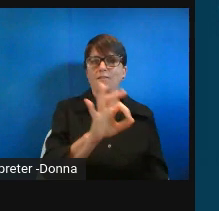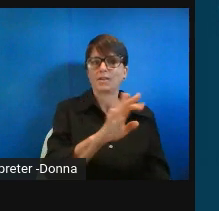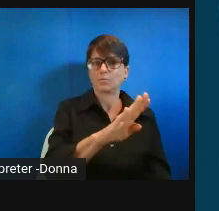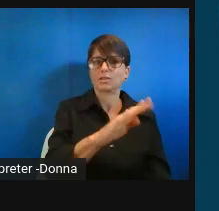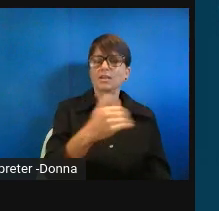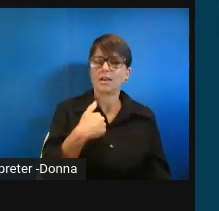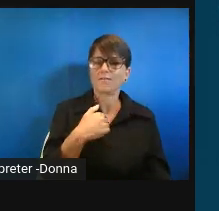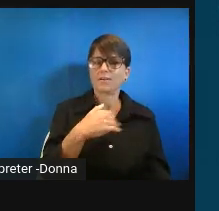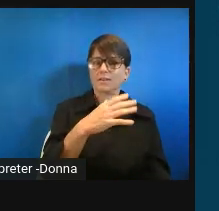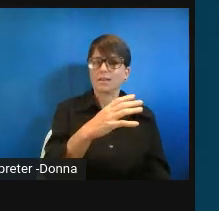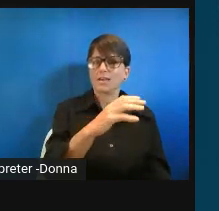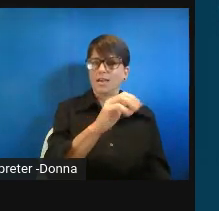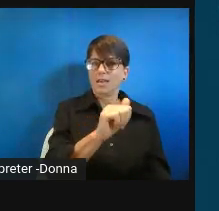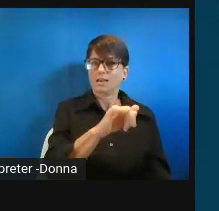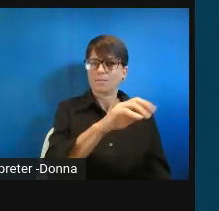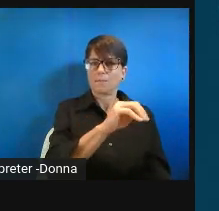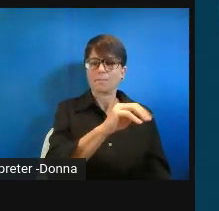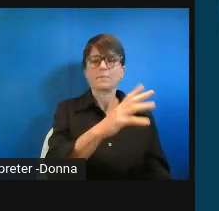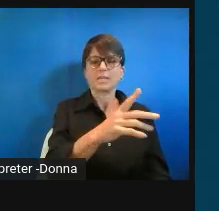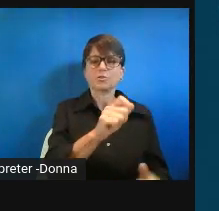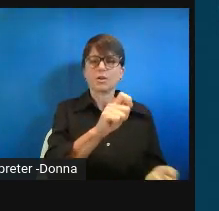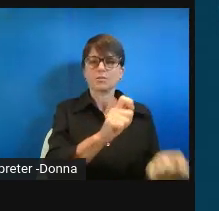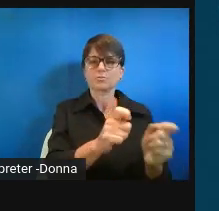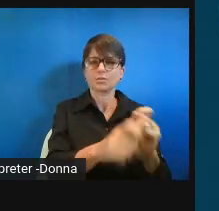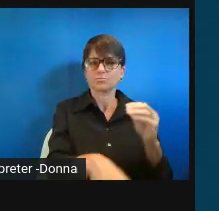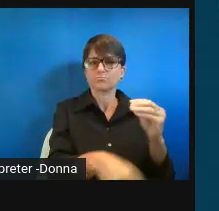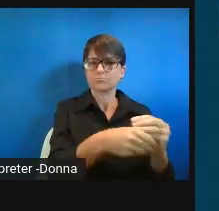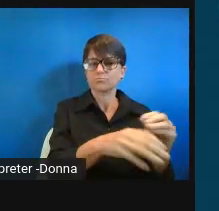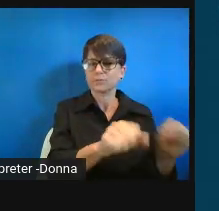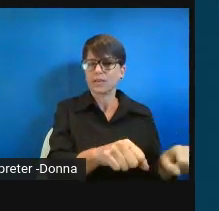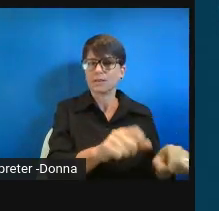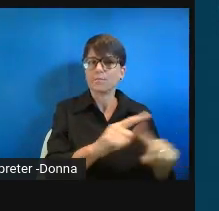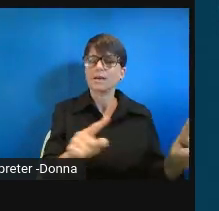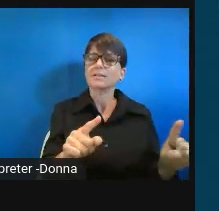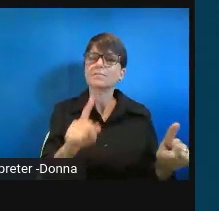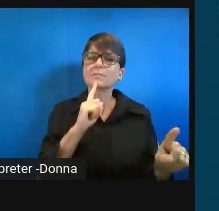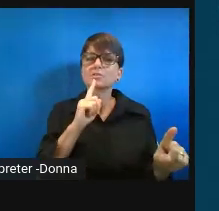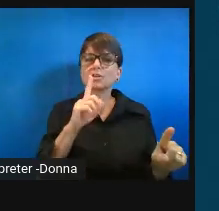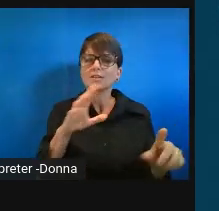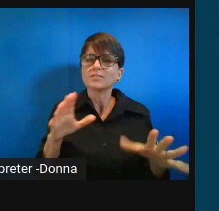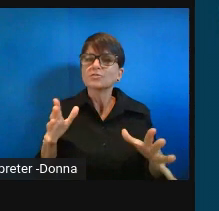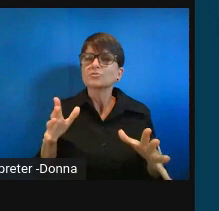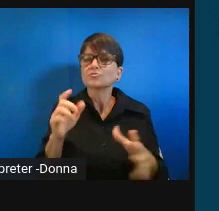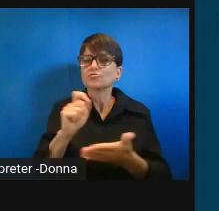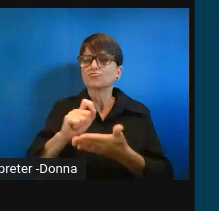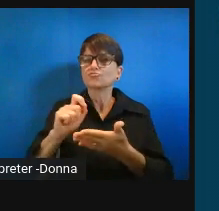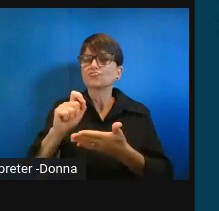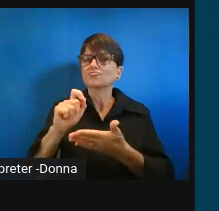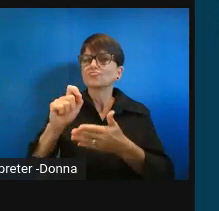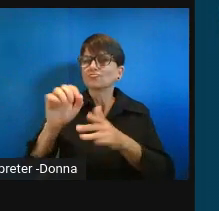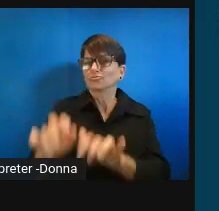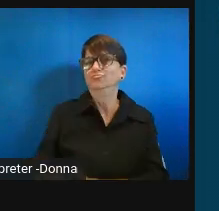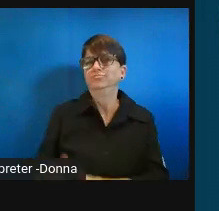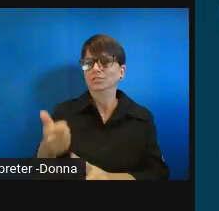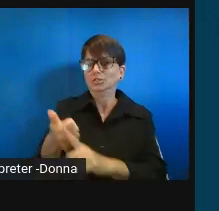That's a practice to actually write it yourself. AI alt attributes are rarely good.